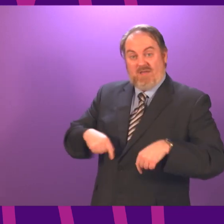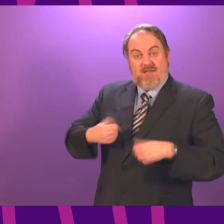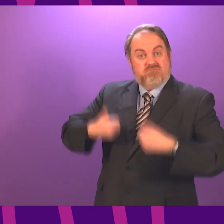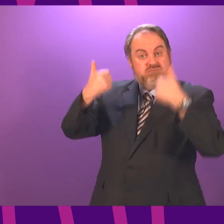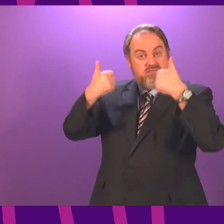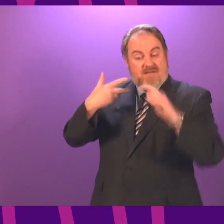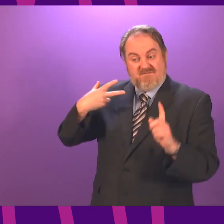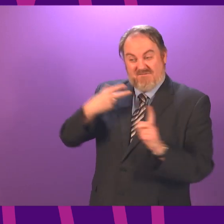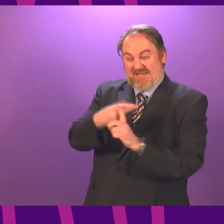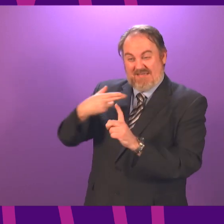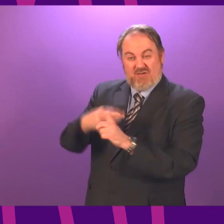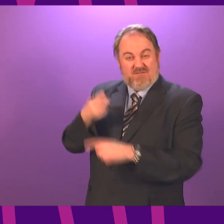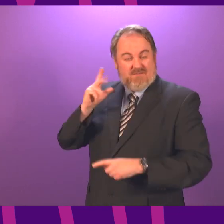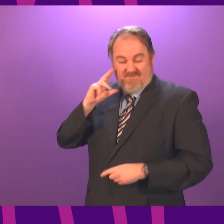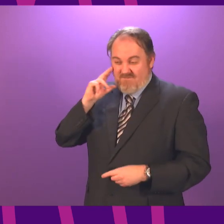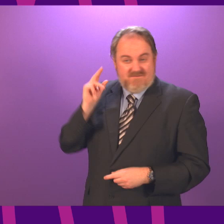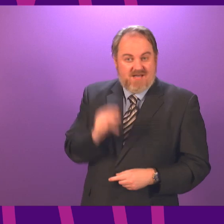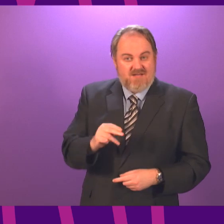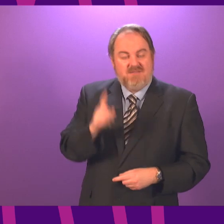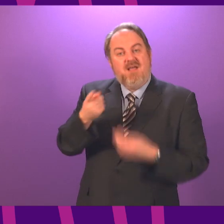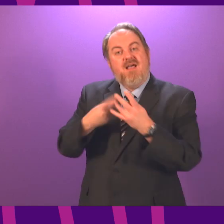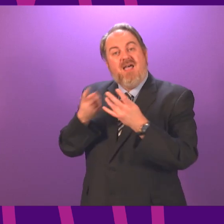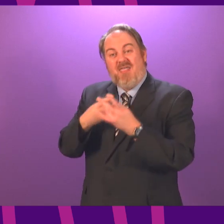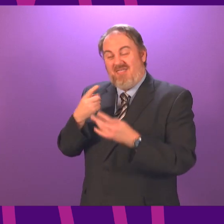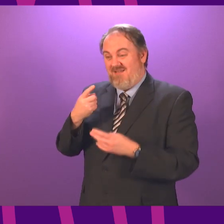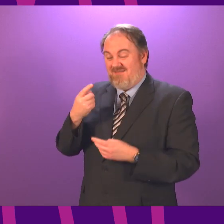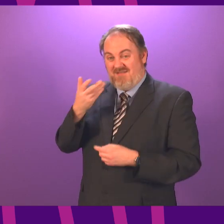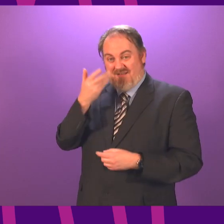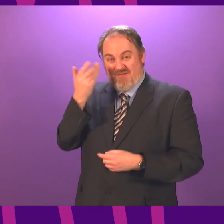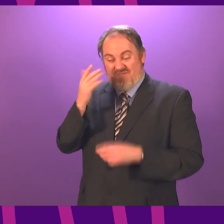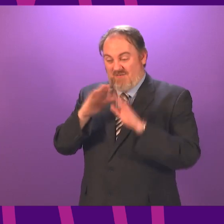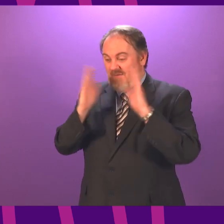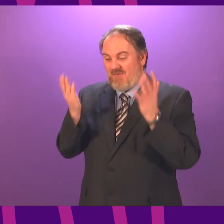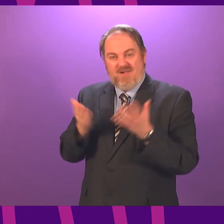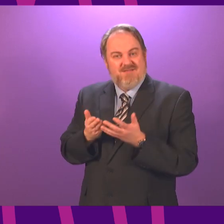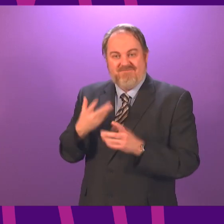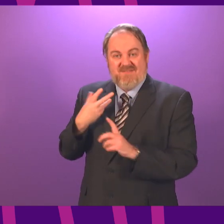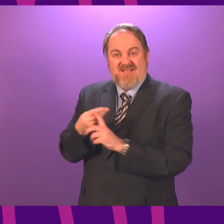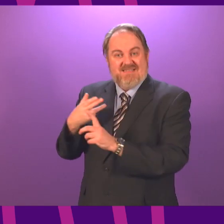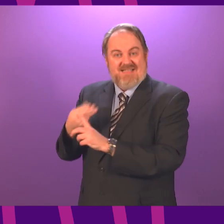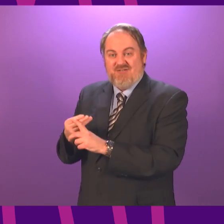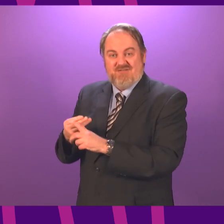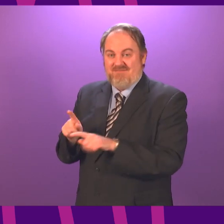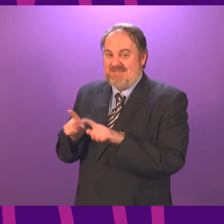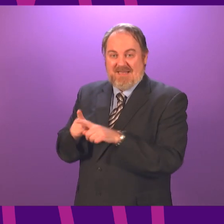here in Scotland and in the UK, we cannot get rid of Covid on our own—it is a global